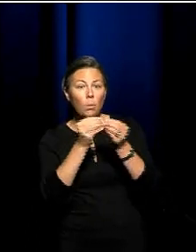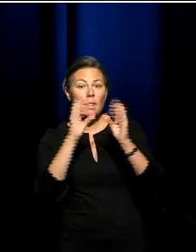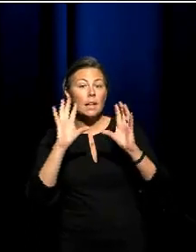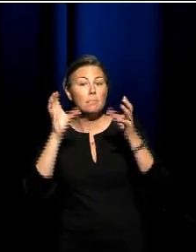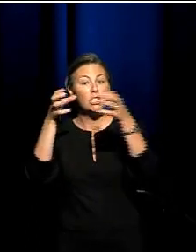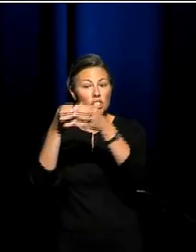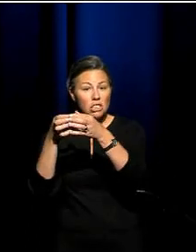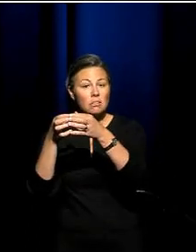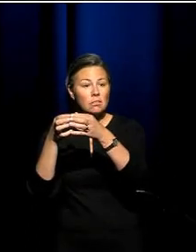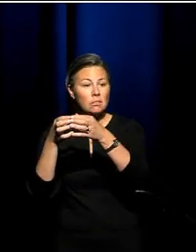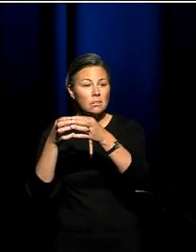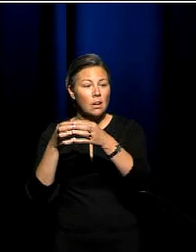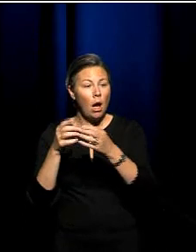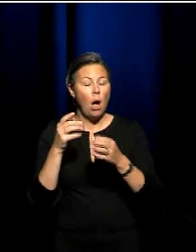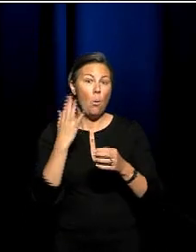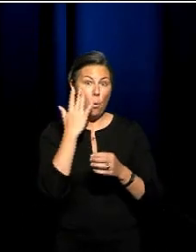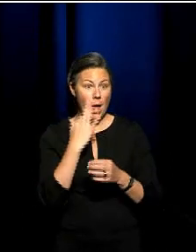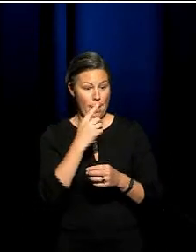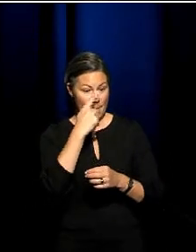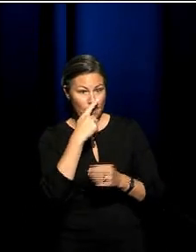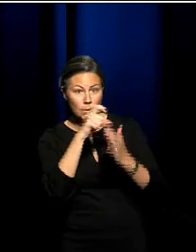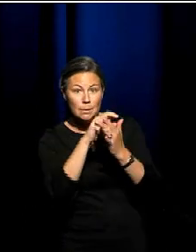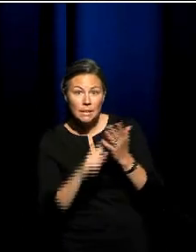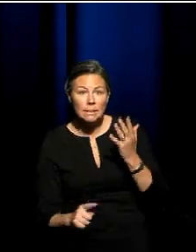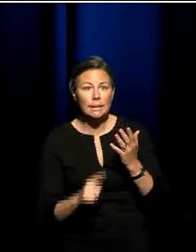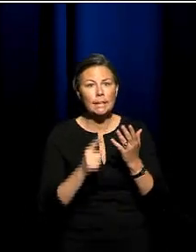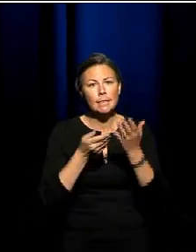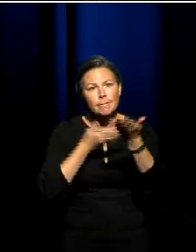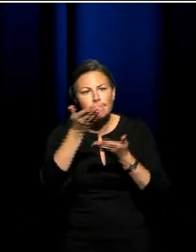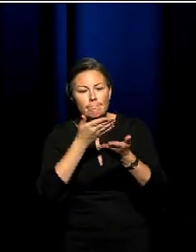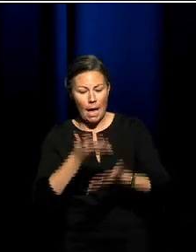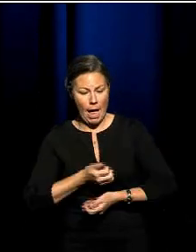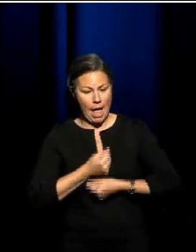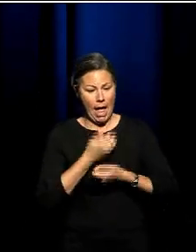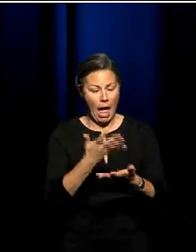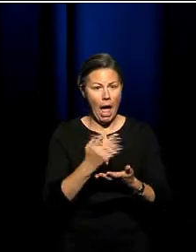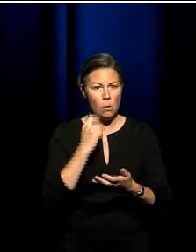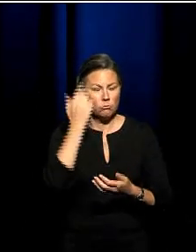traumatic experiences and that these experiences can have ongoing impacts.